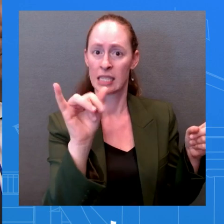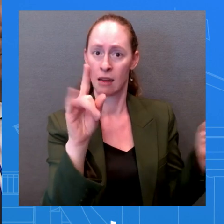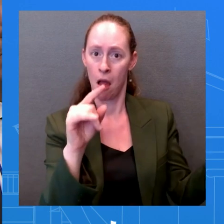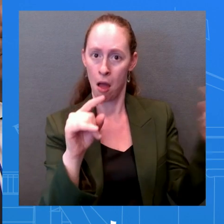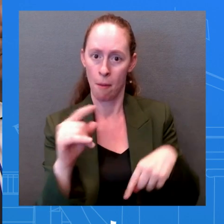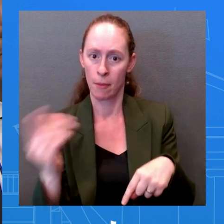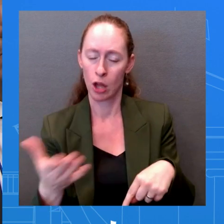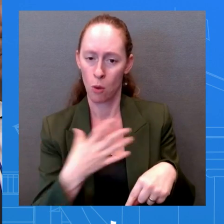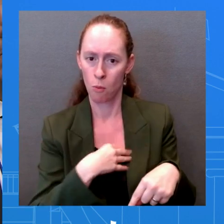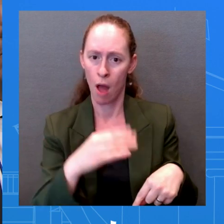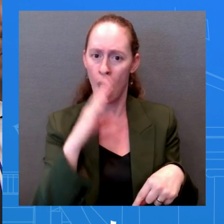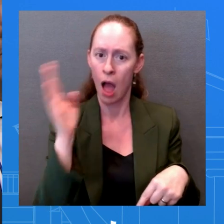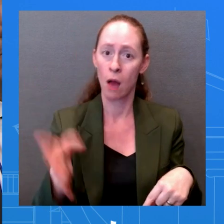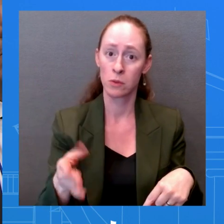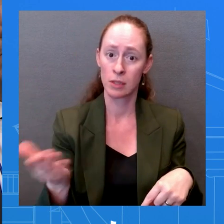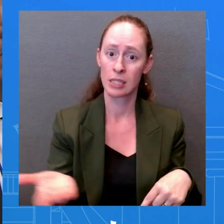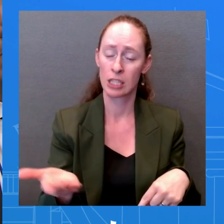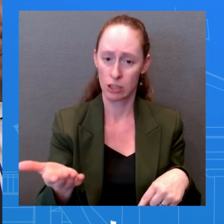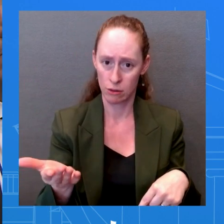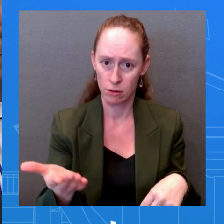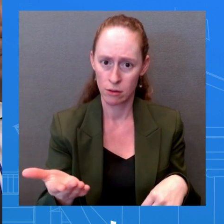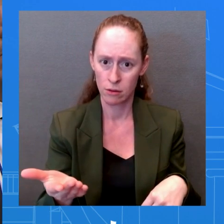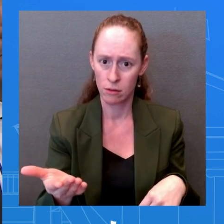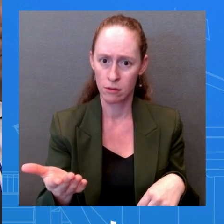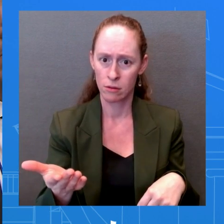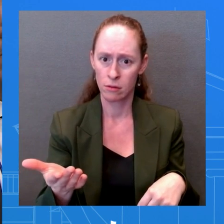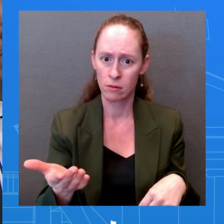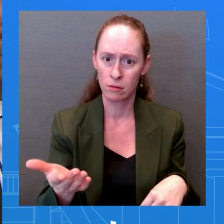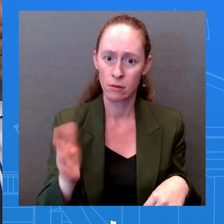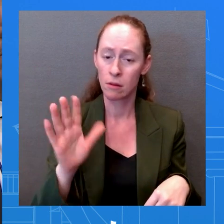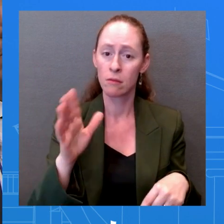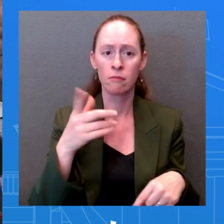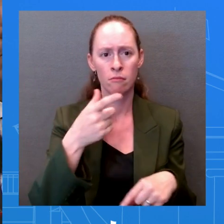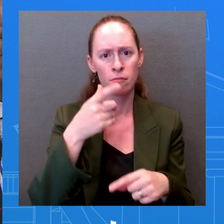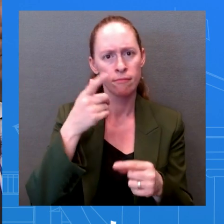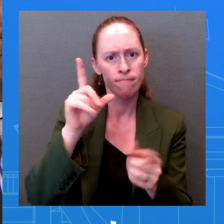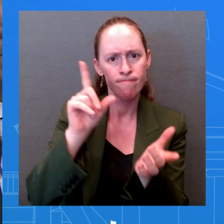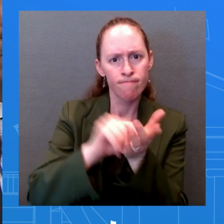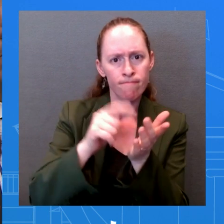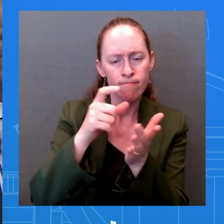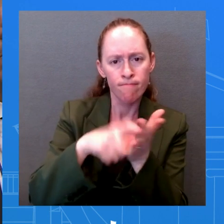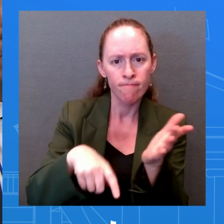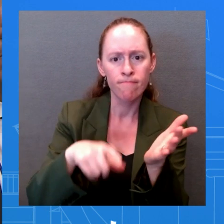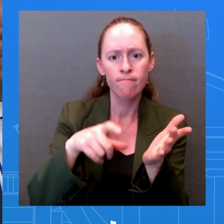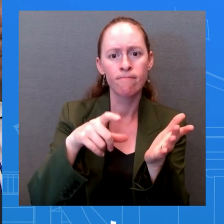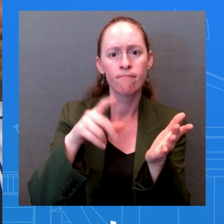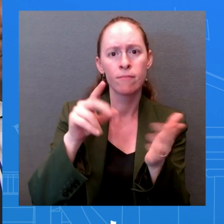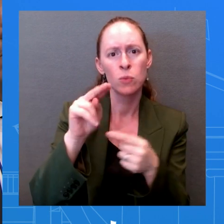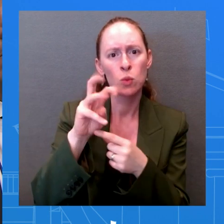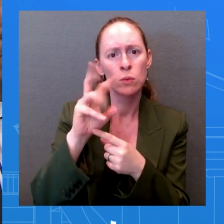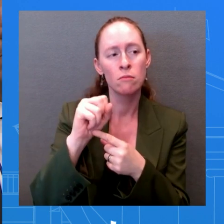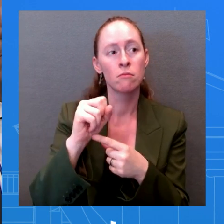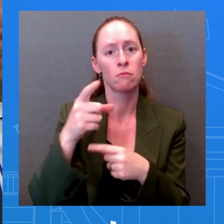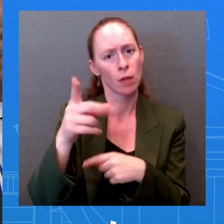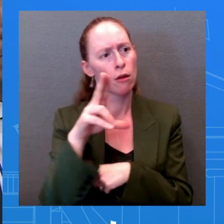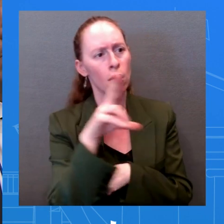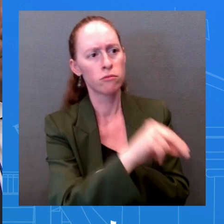an African president being received by President Biden, and the Africans who cover the White House are not allowed -- Ms. Jean-Pierre: Well, let me -- let me -- The Press: -- to even be there?